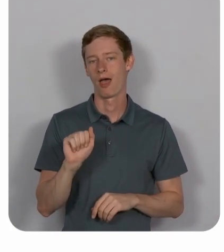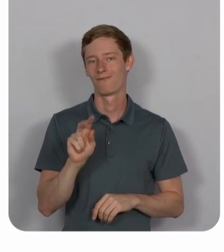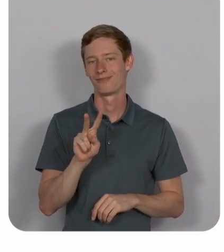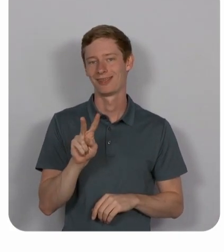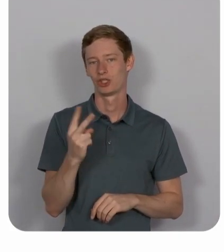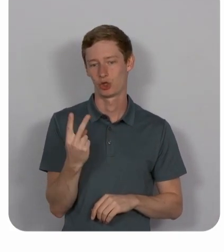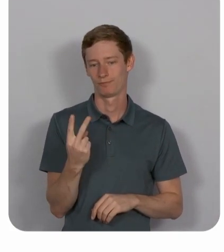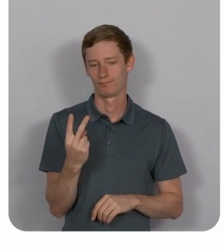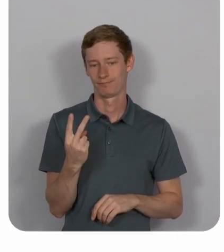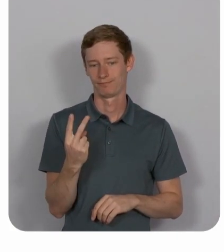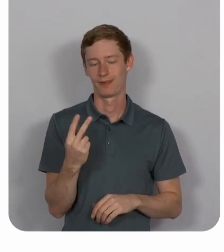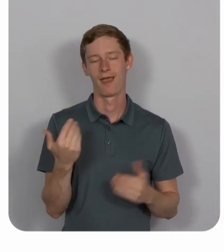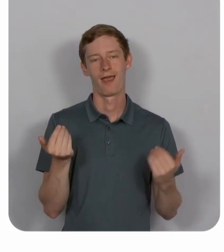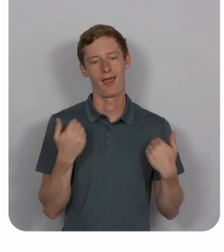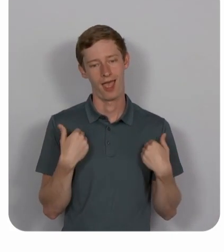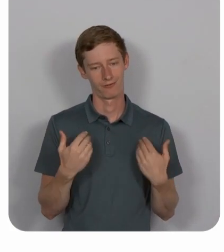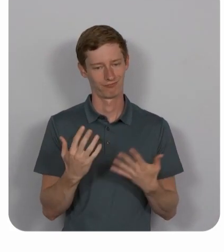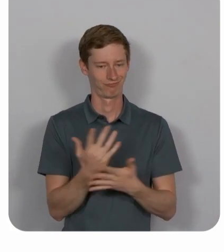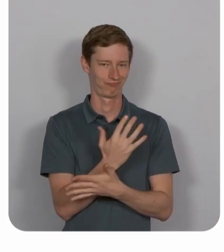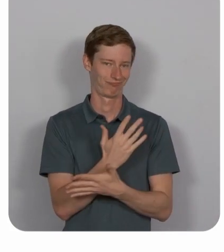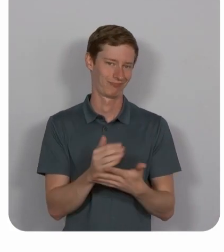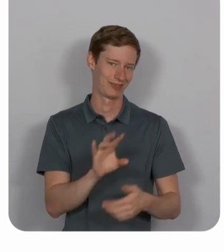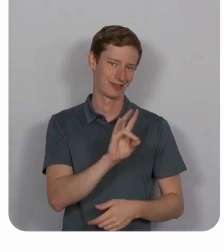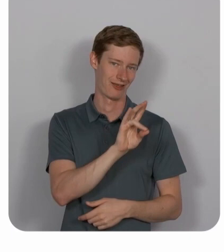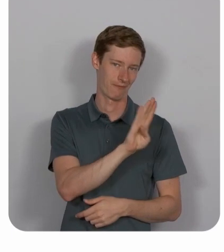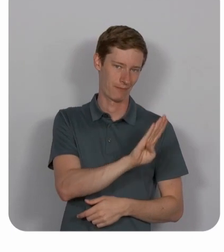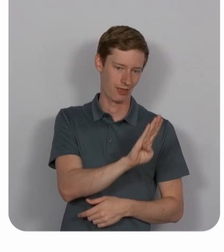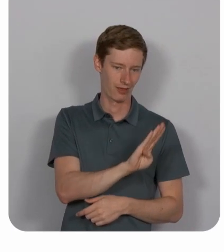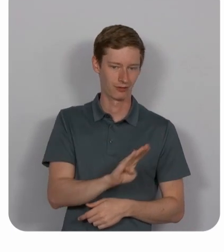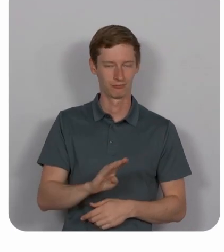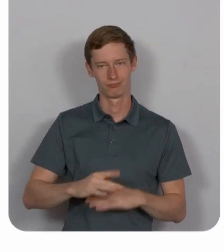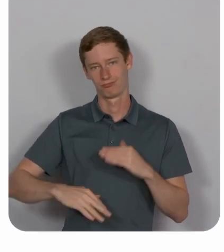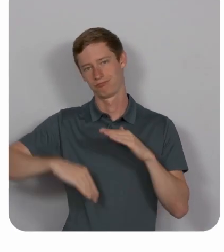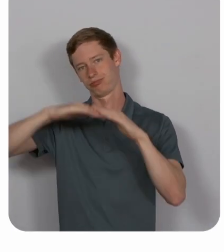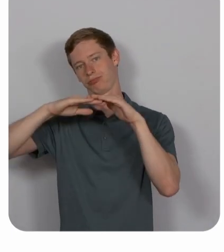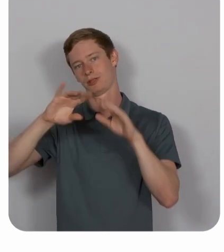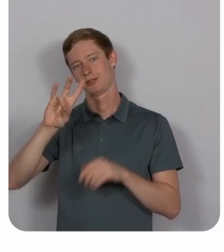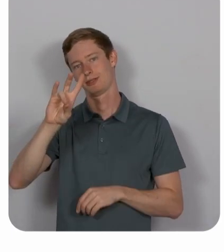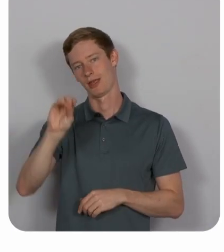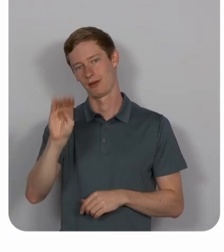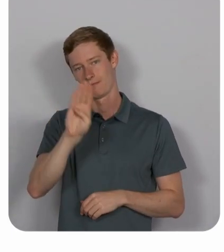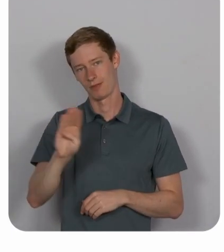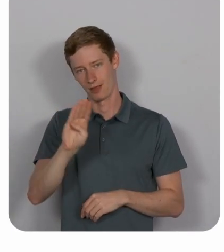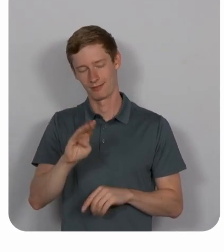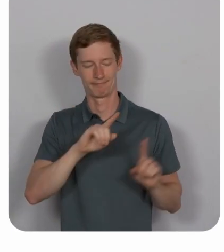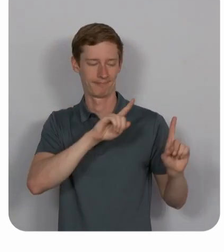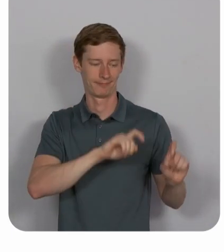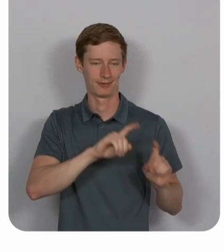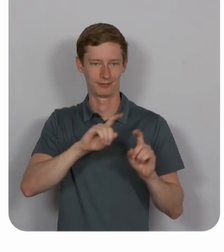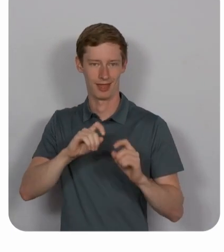Llama V2 comes as models with parameters ranging from 7 billion, all the way up to 70 billion and we explored them all.